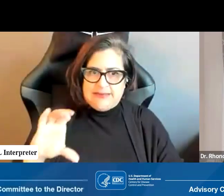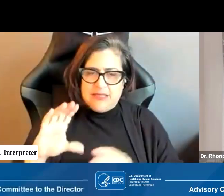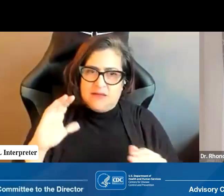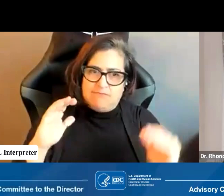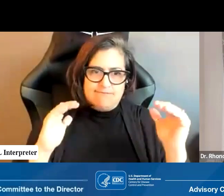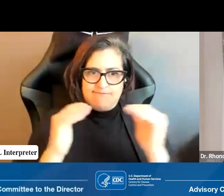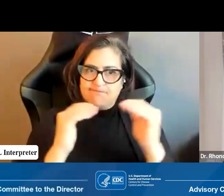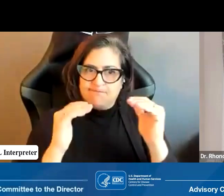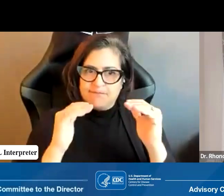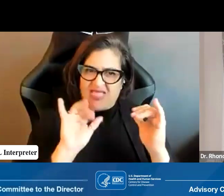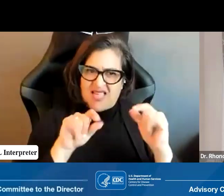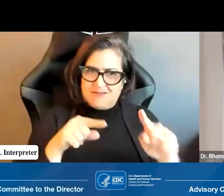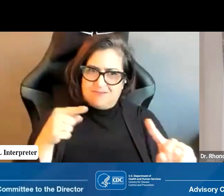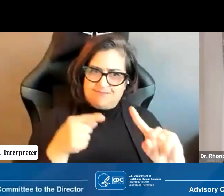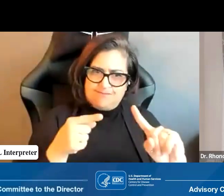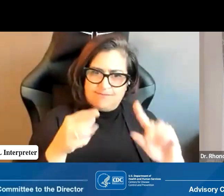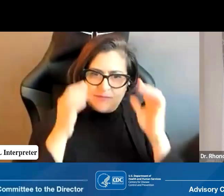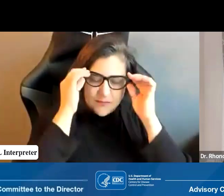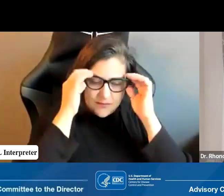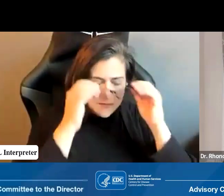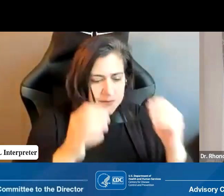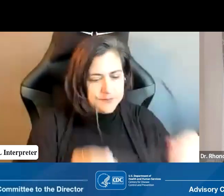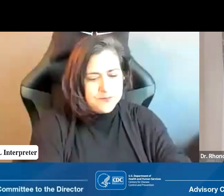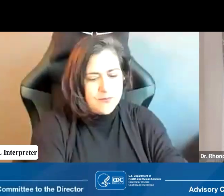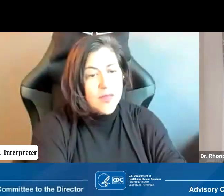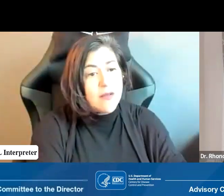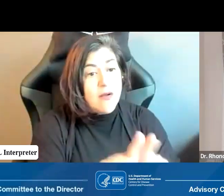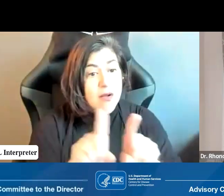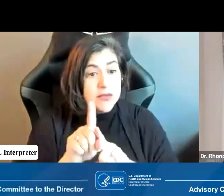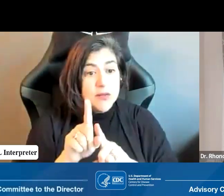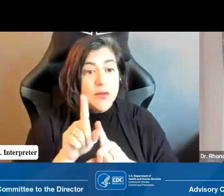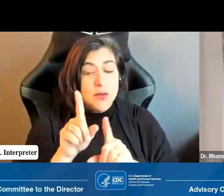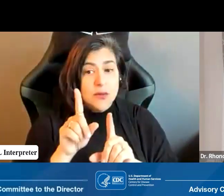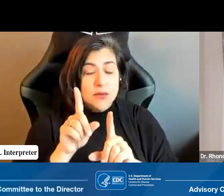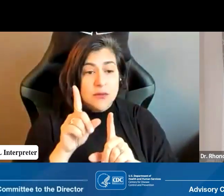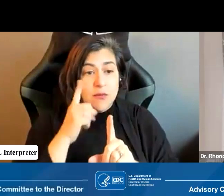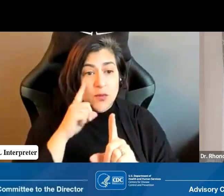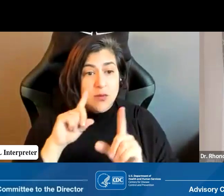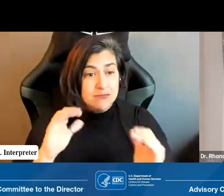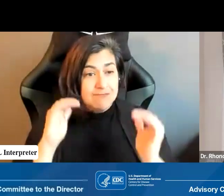In addition to that, to elevate and to keep folks accountable, because over time,